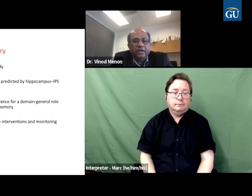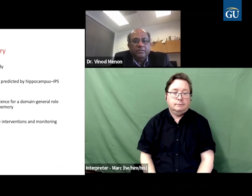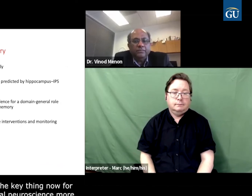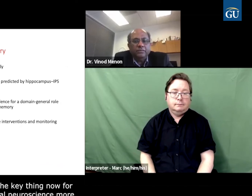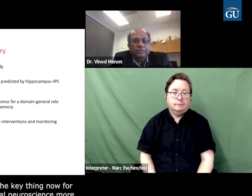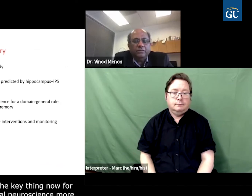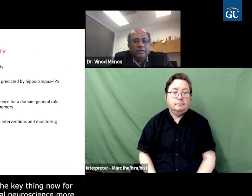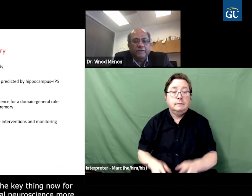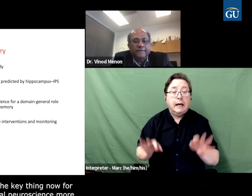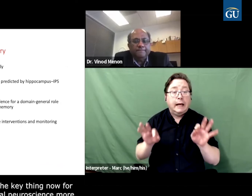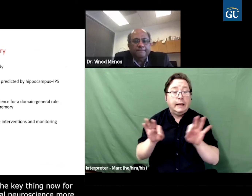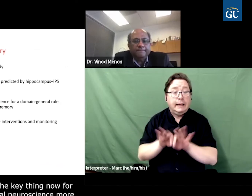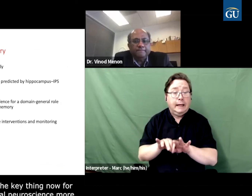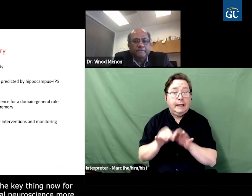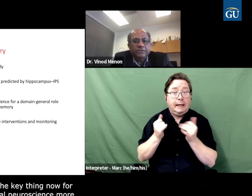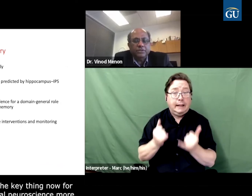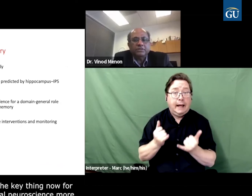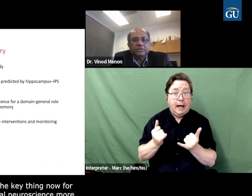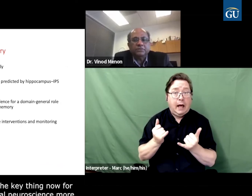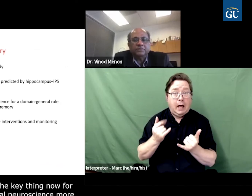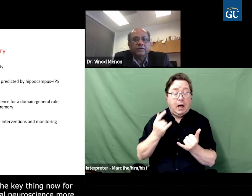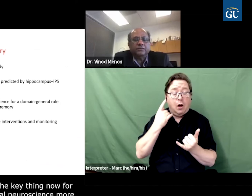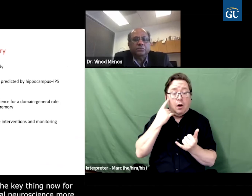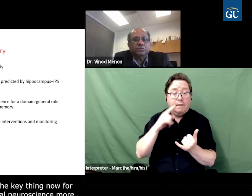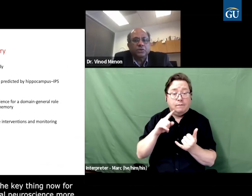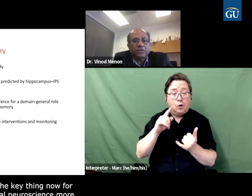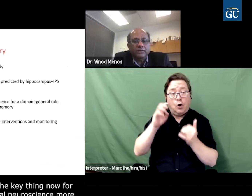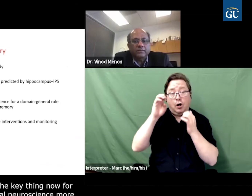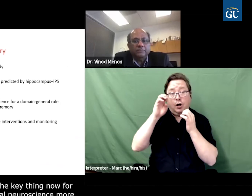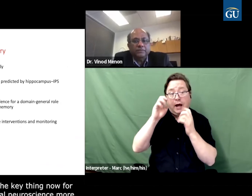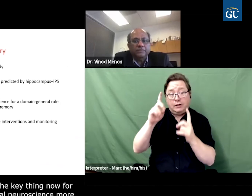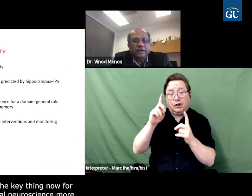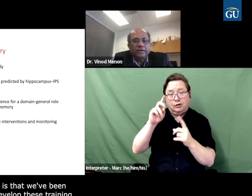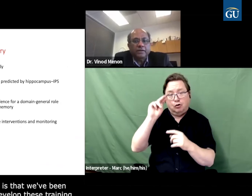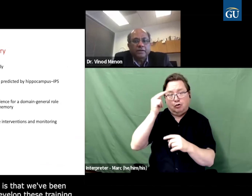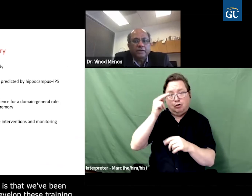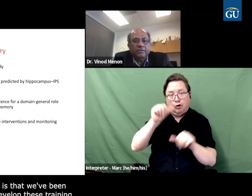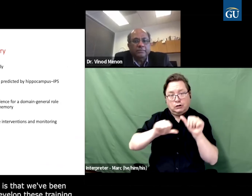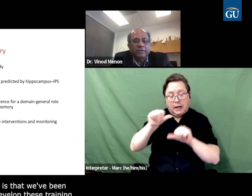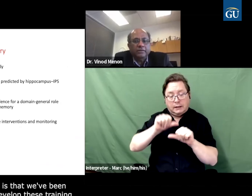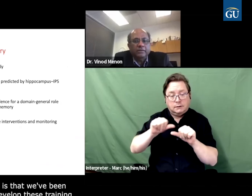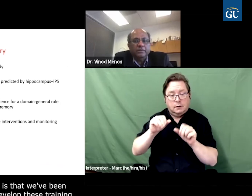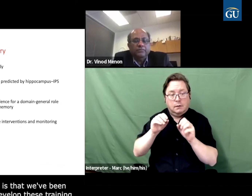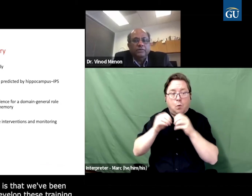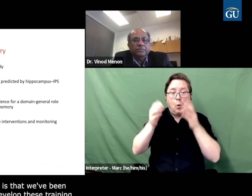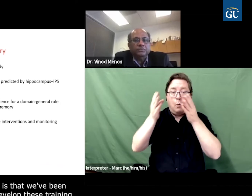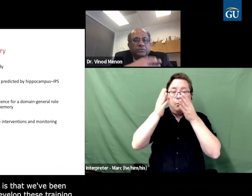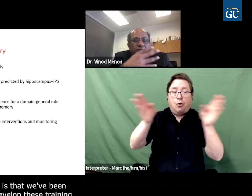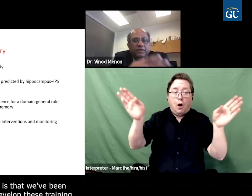and the key thing now for um educational neuroscience more broadly is